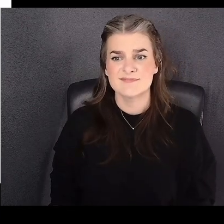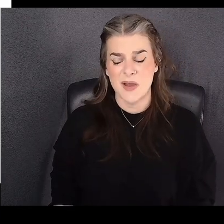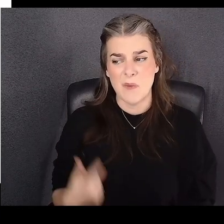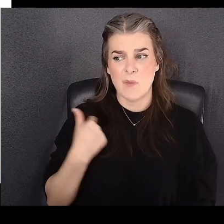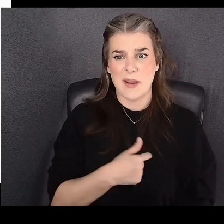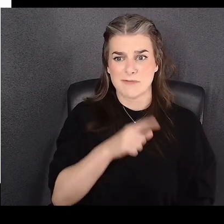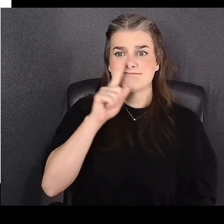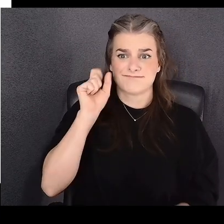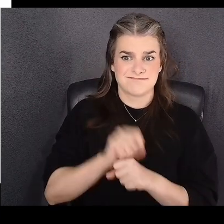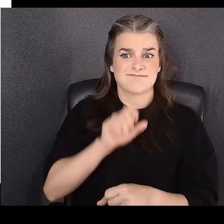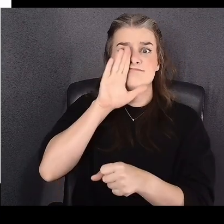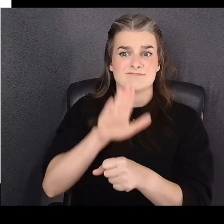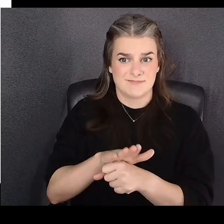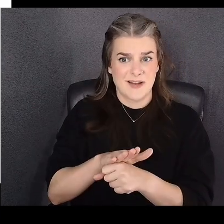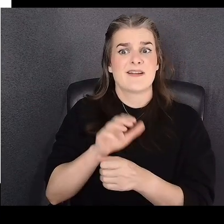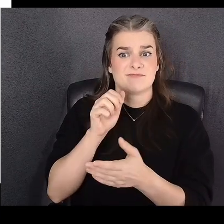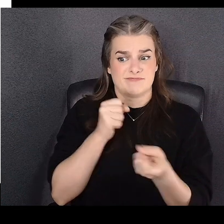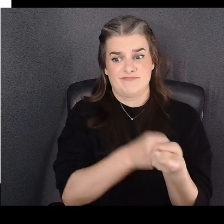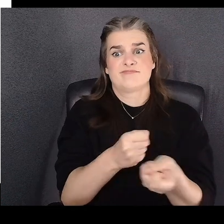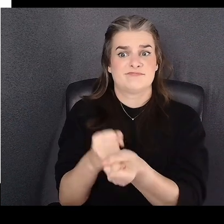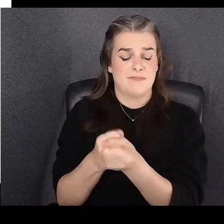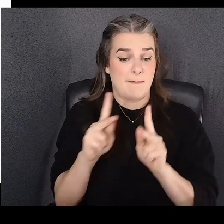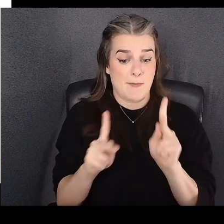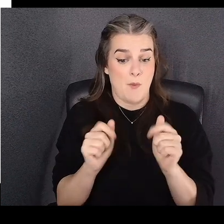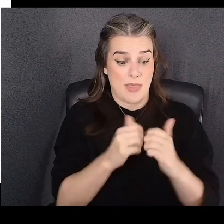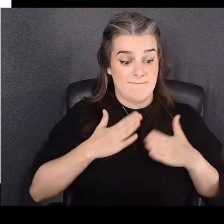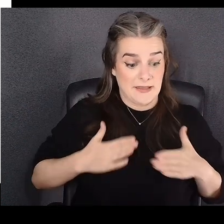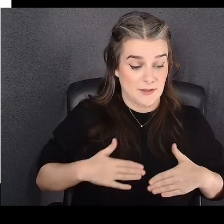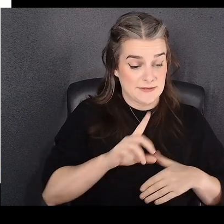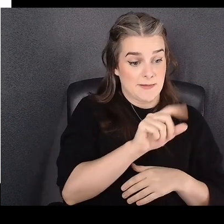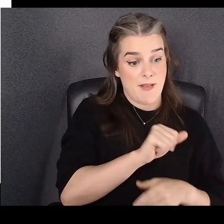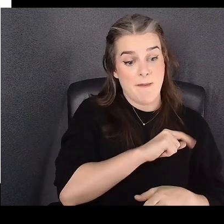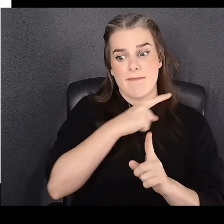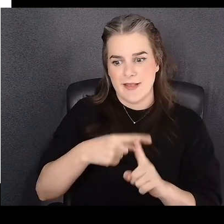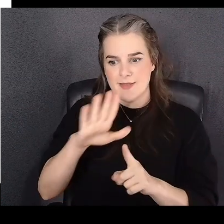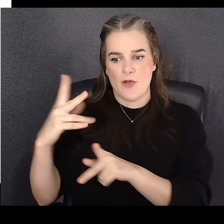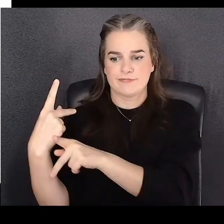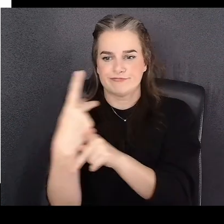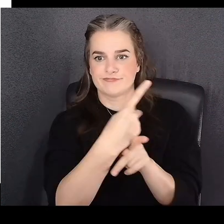with a physical disability, as well as their caretakers. Inglis, like it says on the slide,